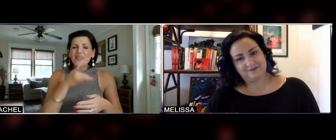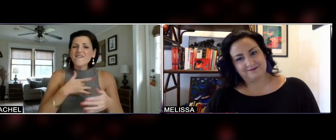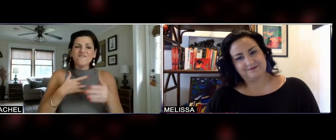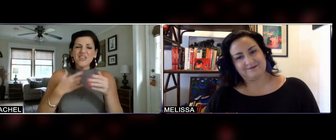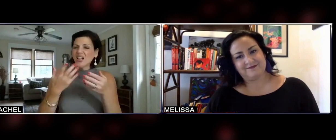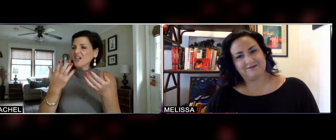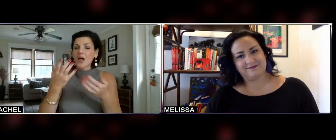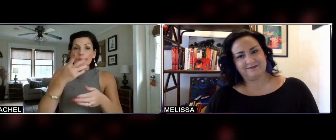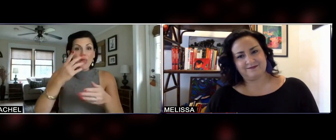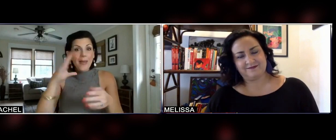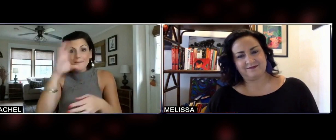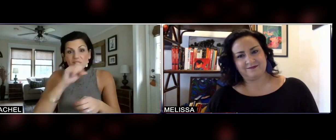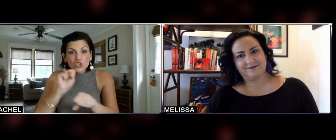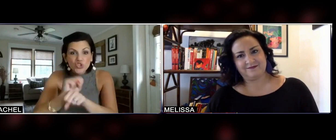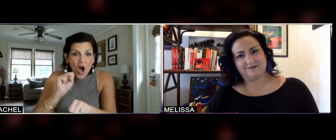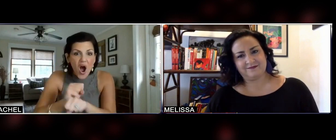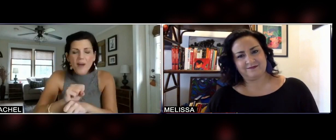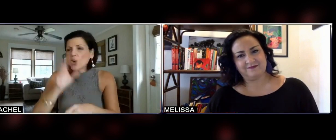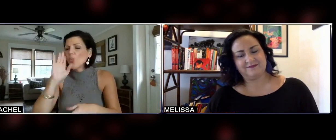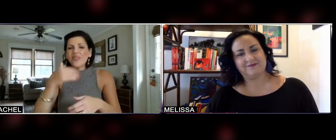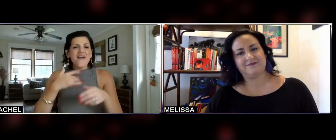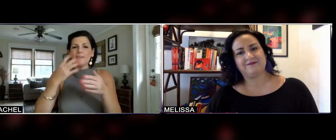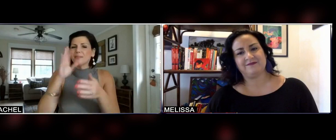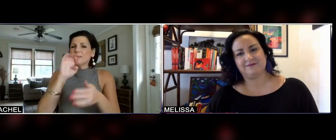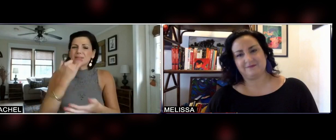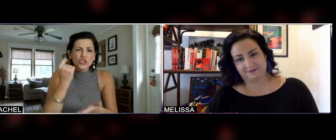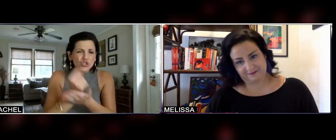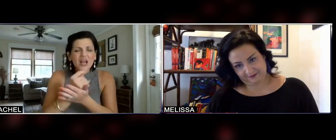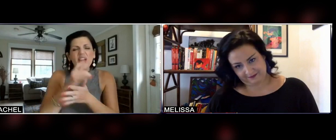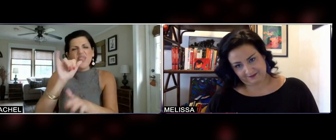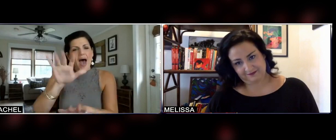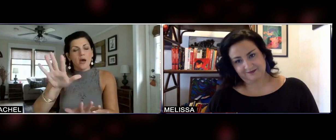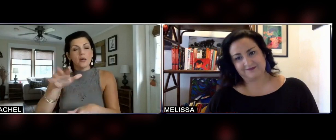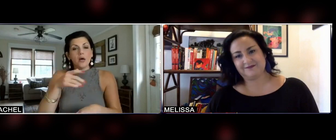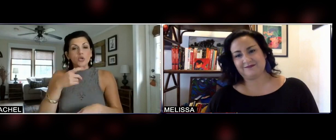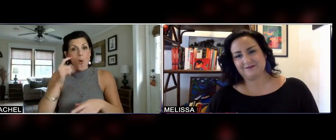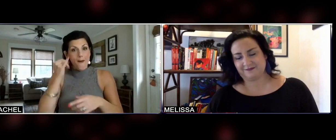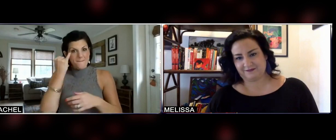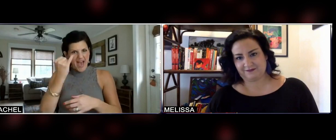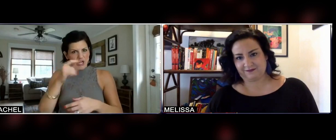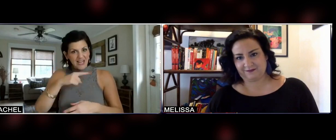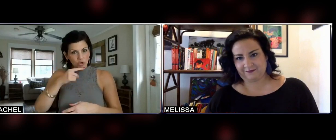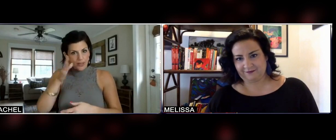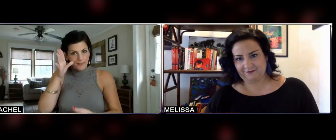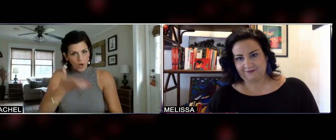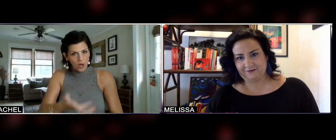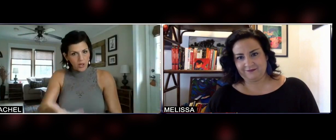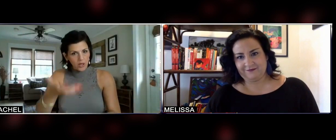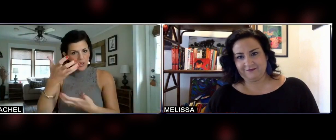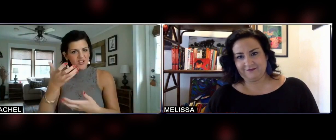Would they miss out on job opportunities and more? So can you imagine, I felt that way,